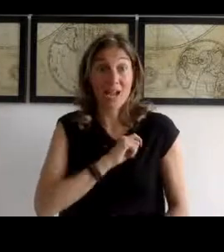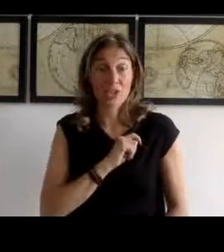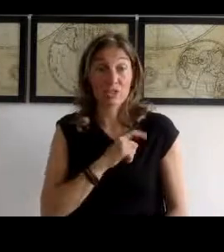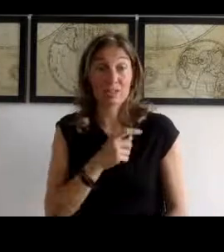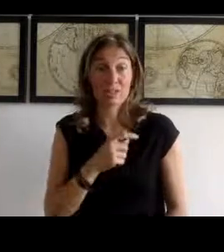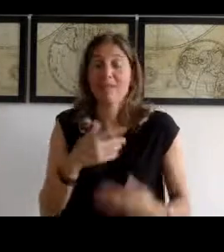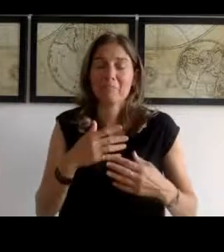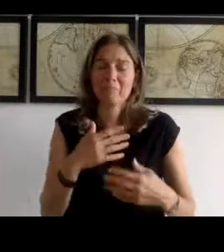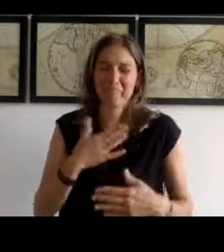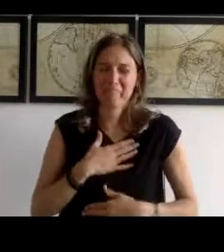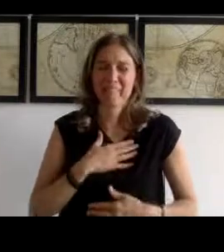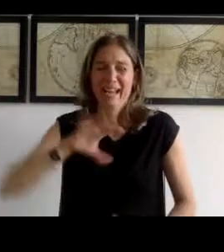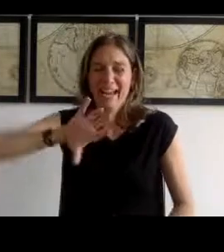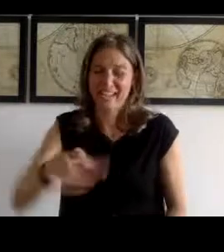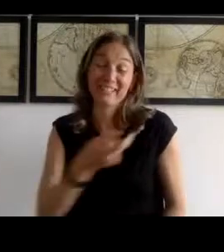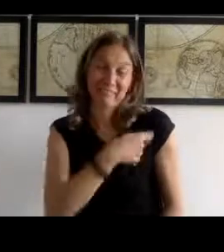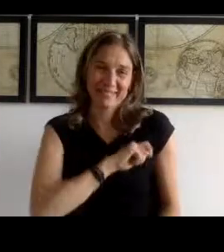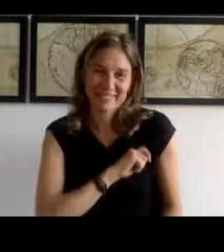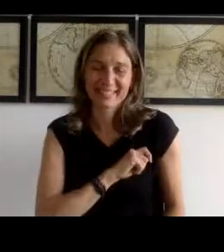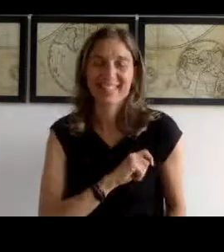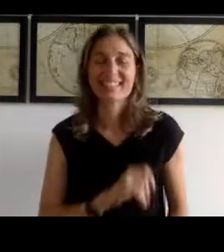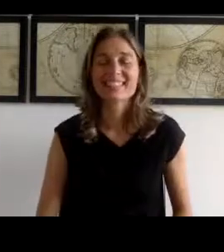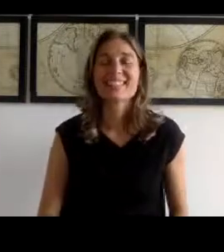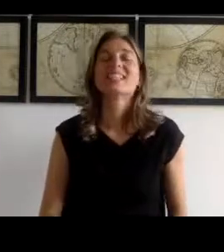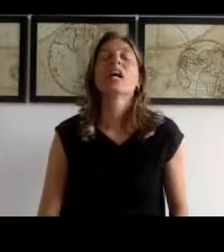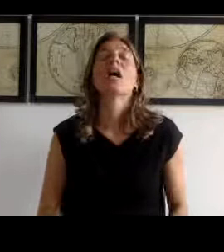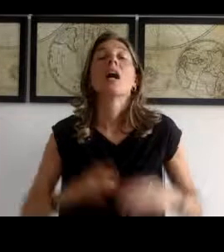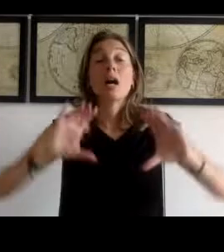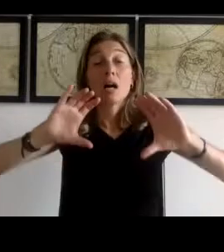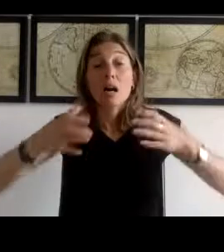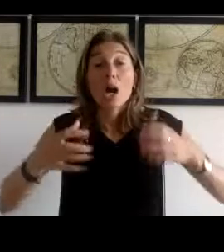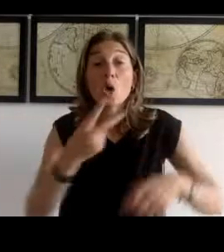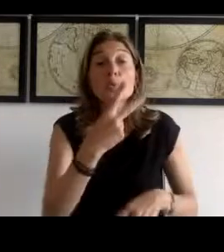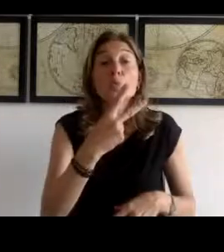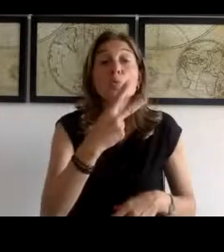But we know that not all countries are Norway, unfortunately.